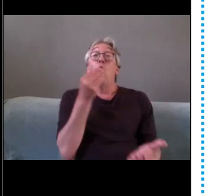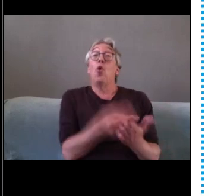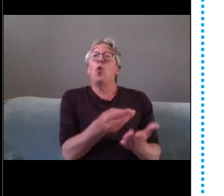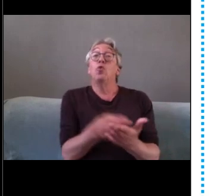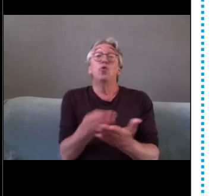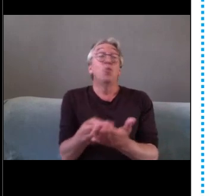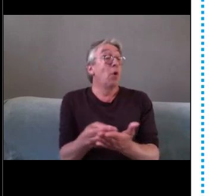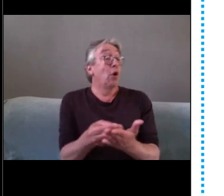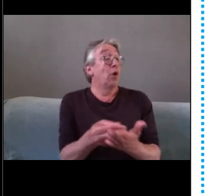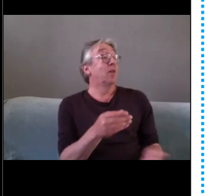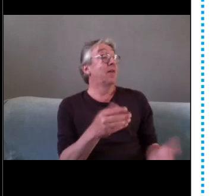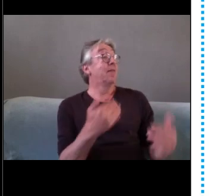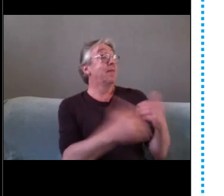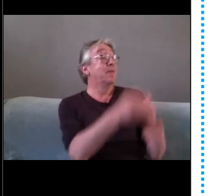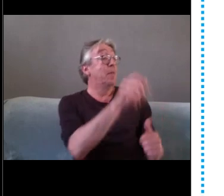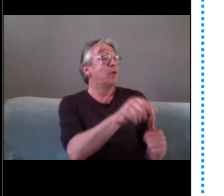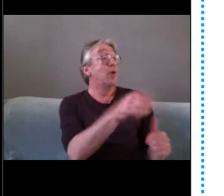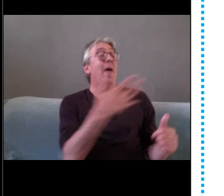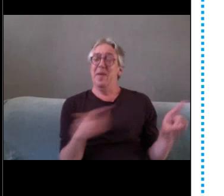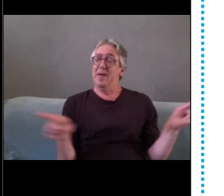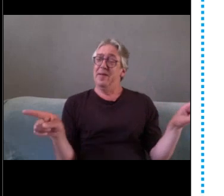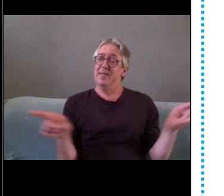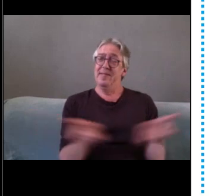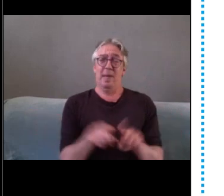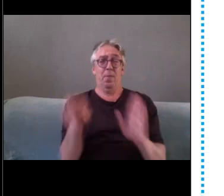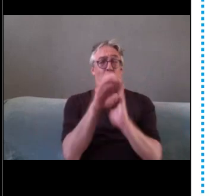on equal terms and conditions, including in terms of prices,